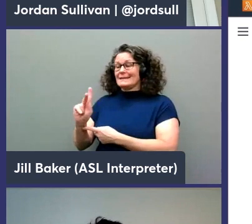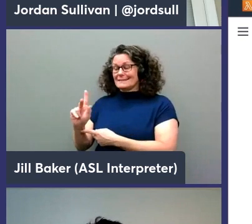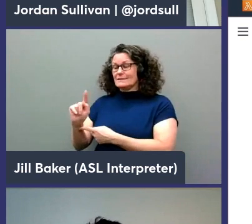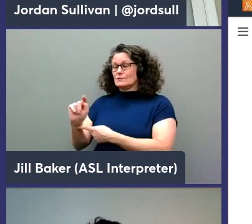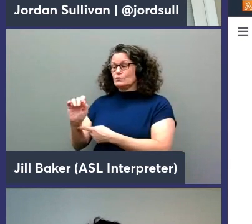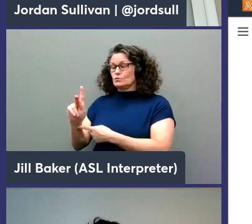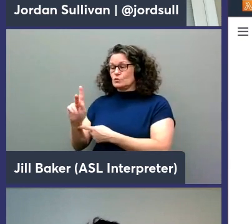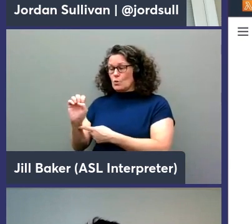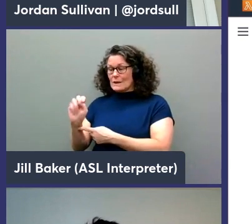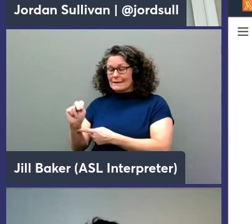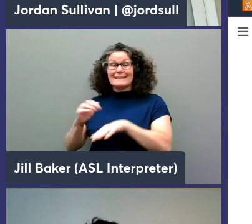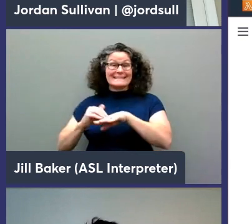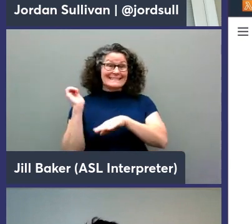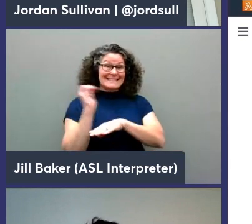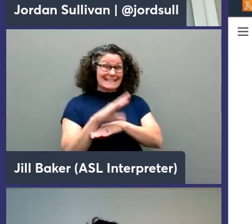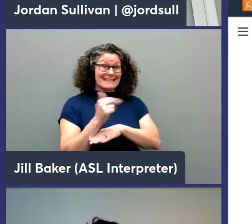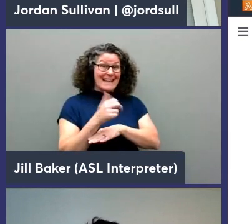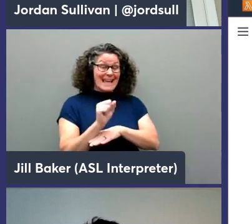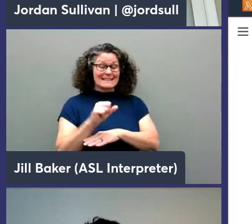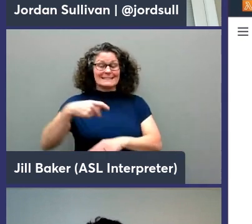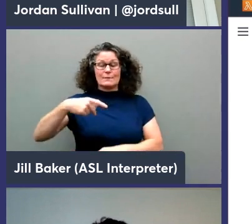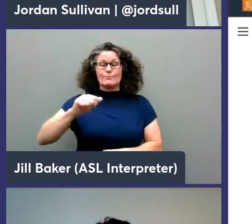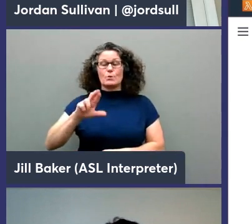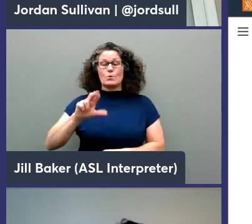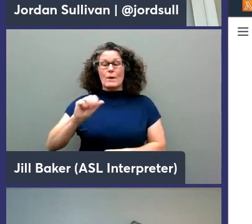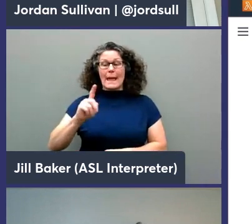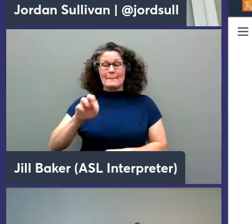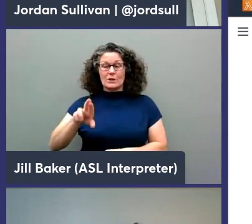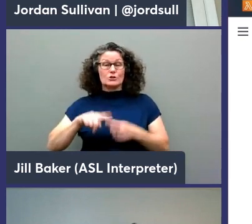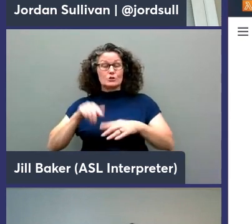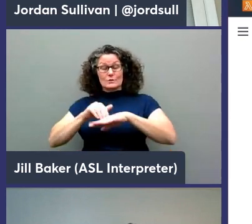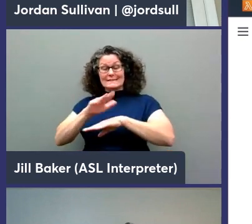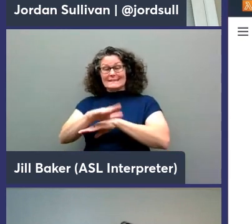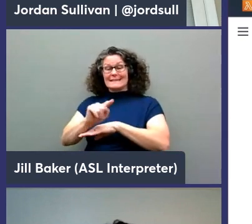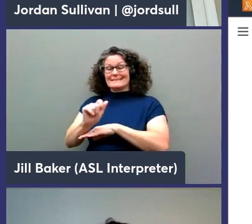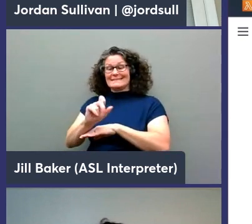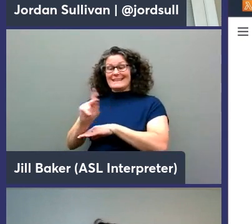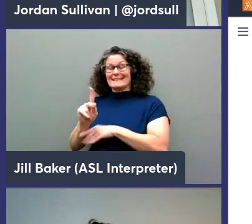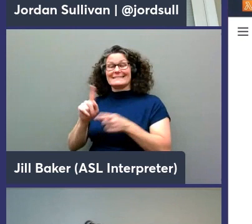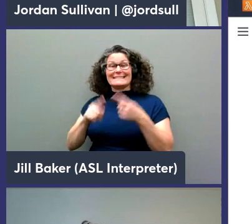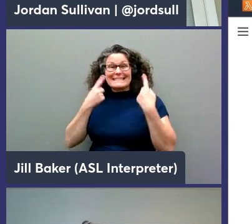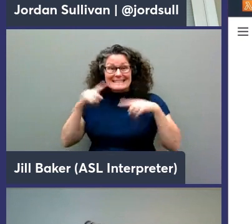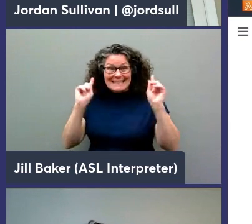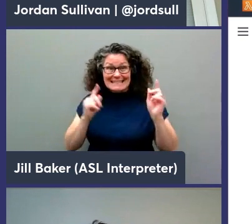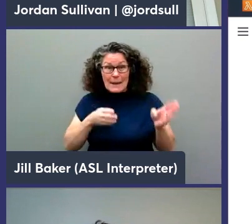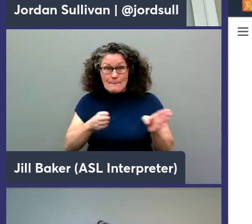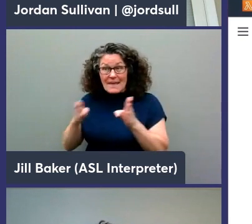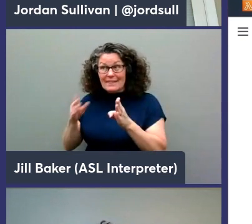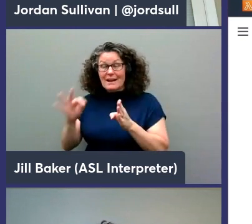and then send it as a parameter to the send task success method of Step Functions.